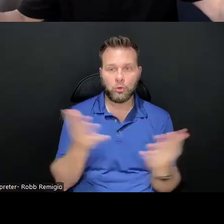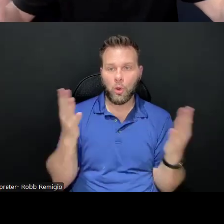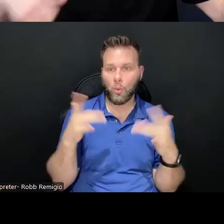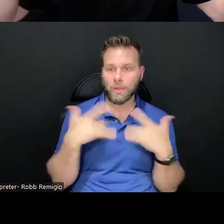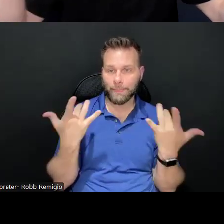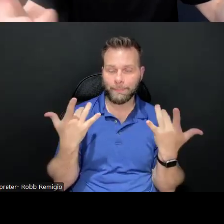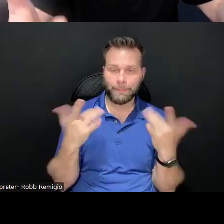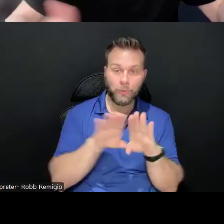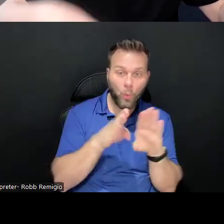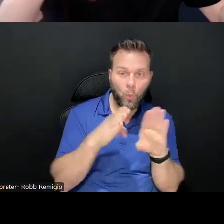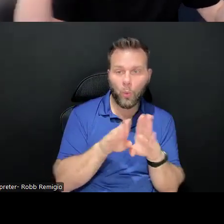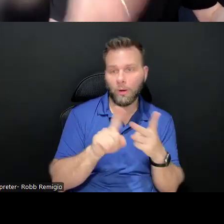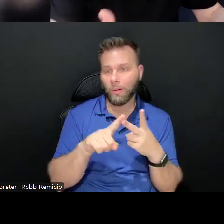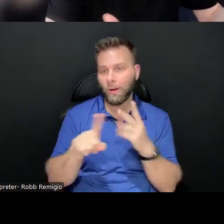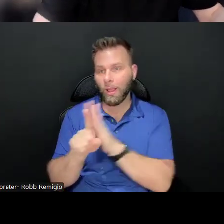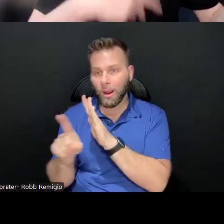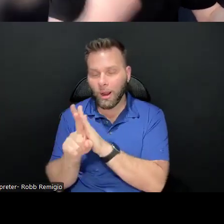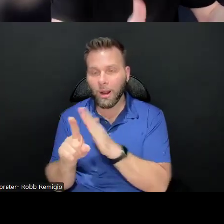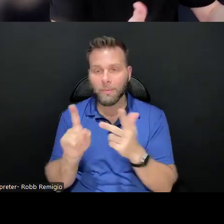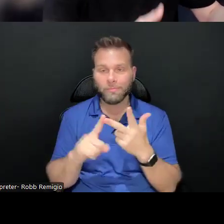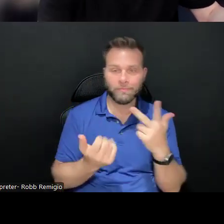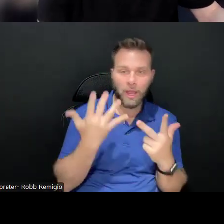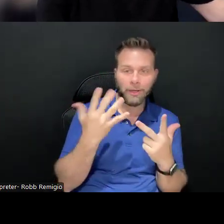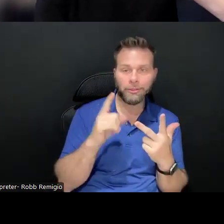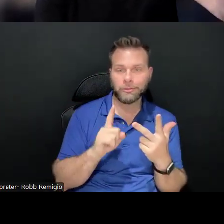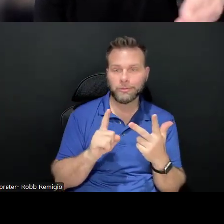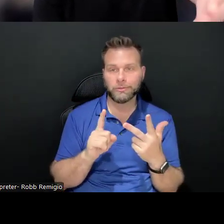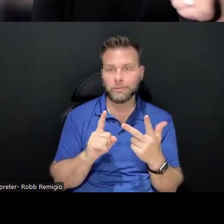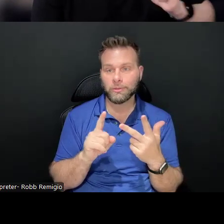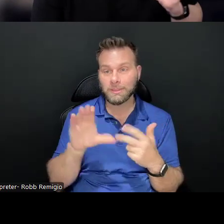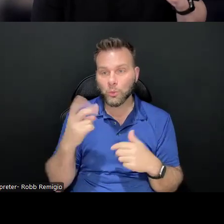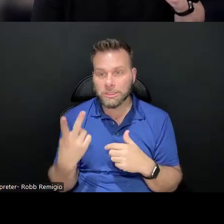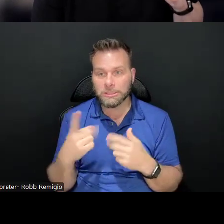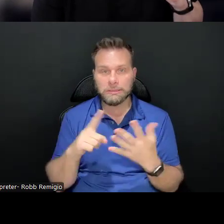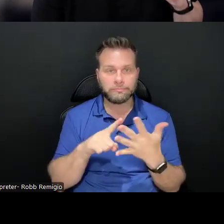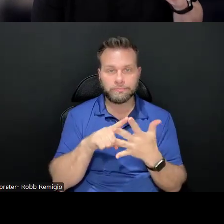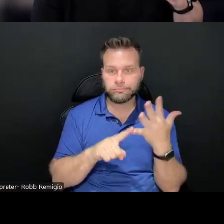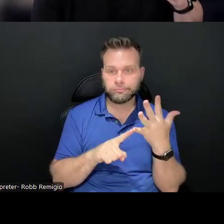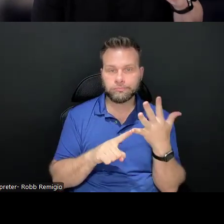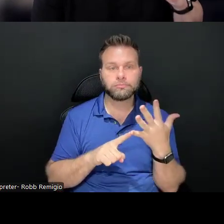Not just the doorbell, not just the alarm. Also the fire alarm, the carbon monoxide detector,